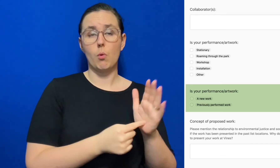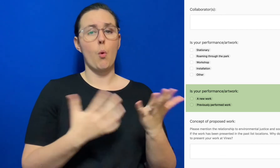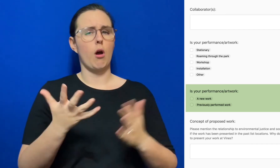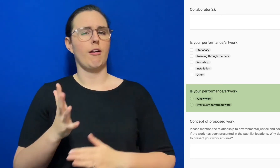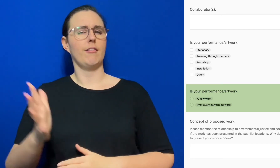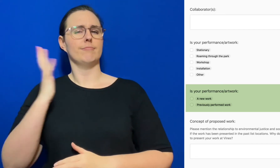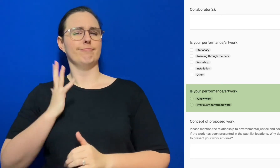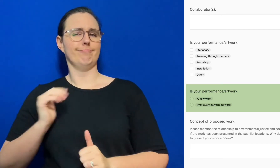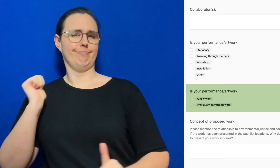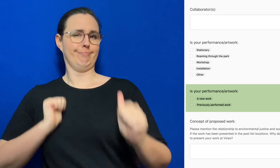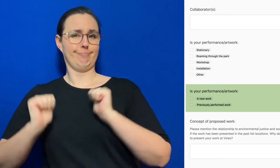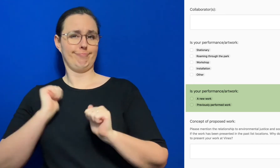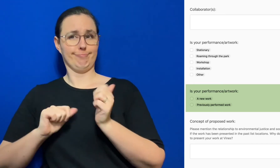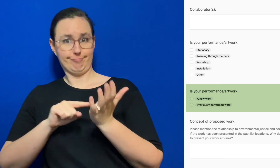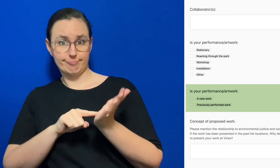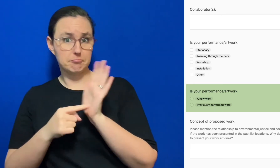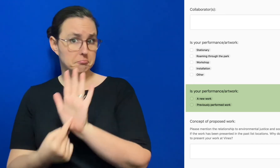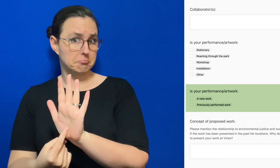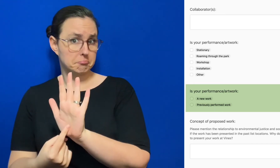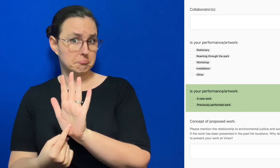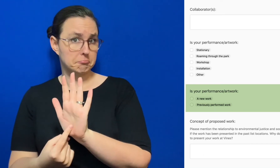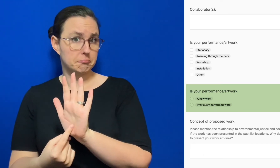Previously performed work